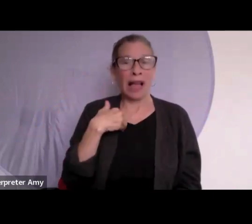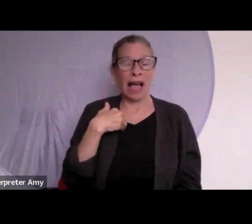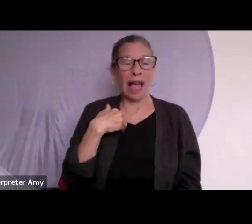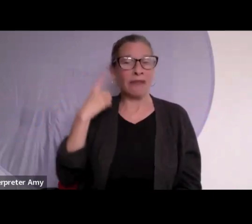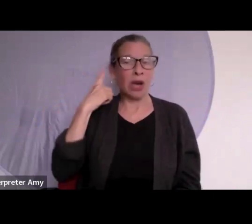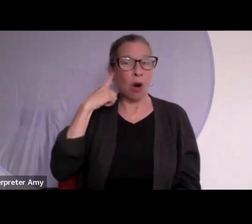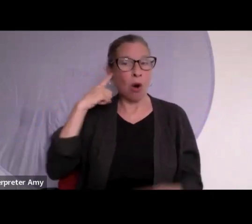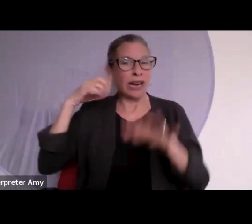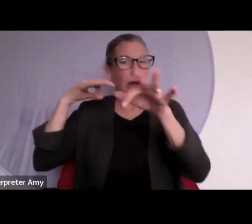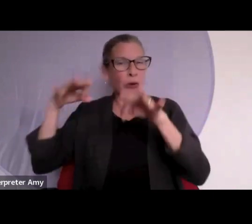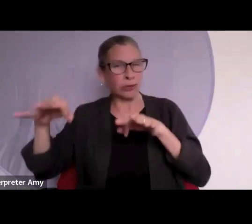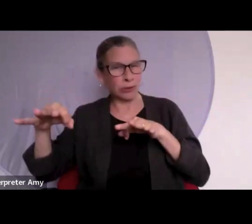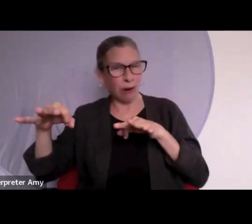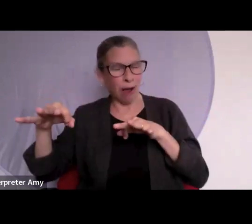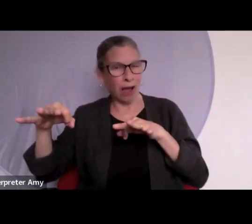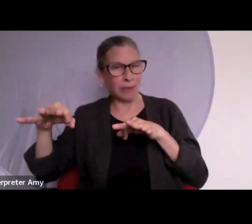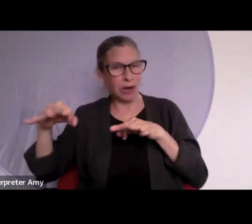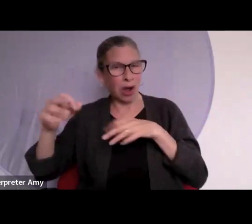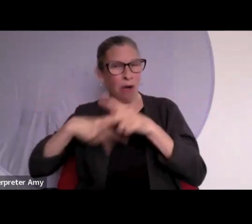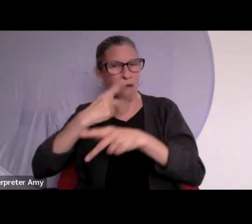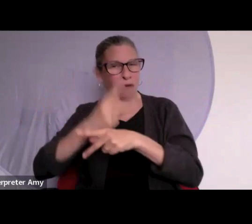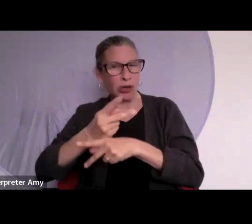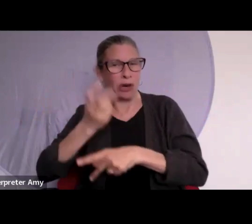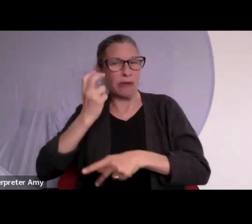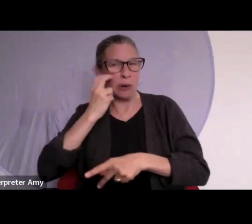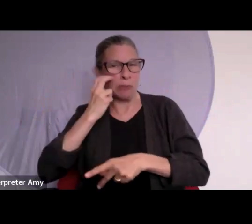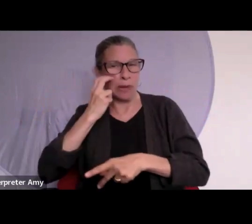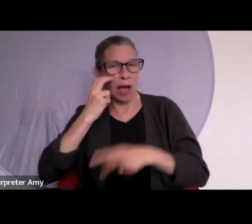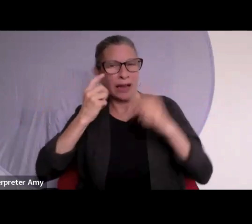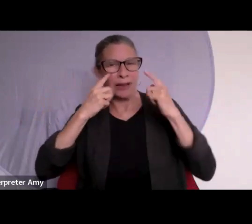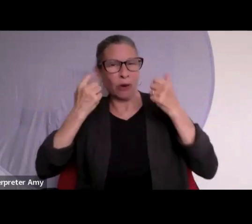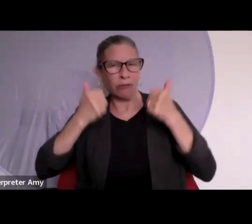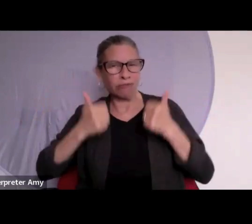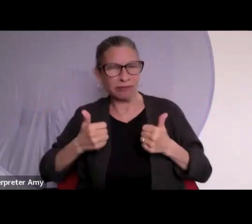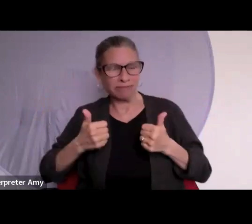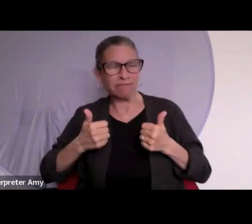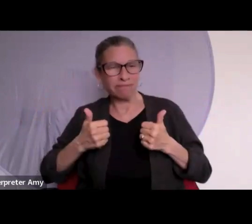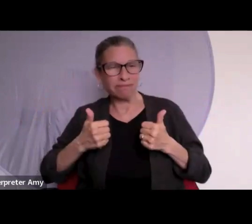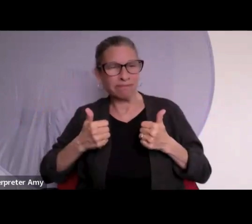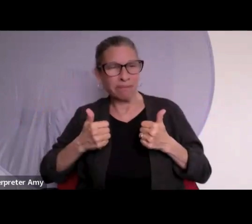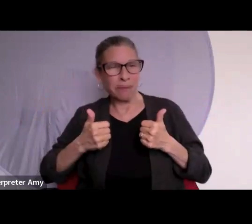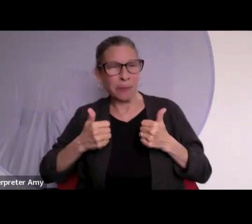version for those who are blind or with a vision loss. And we